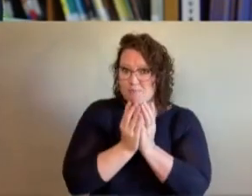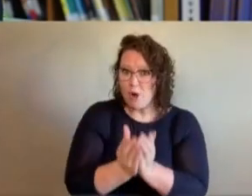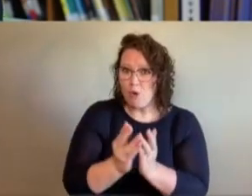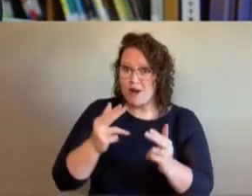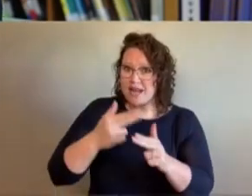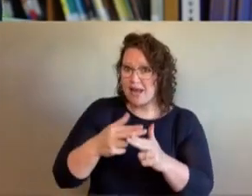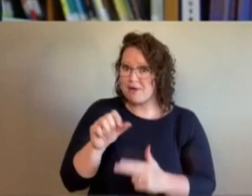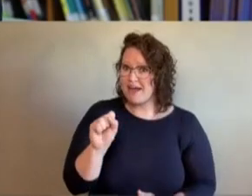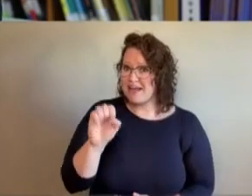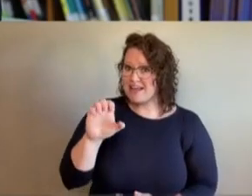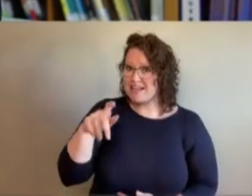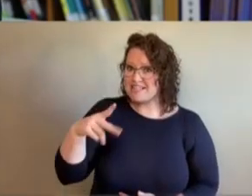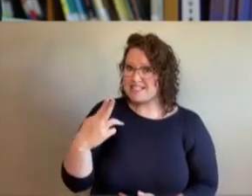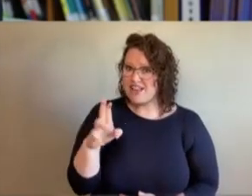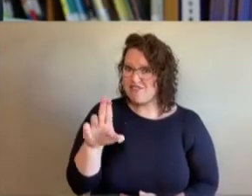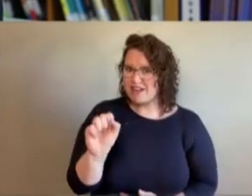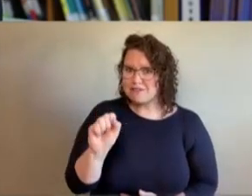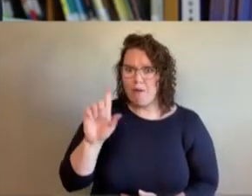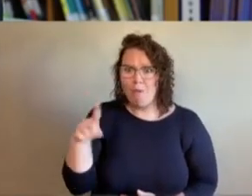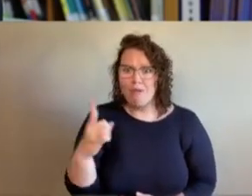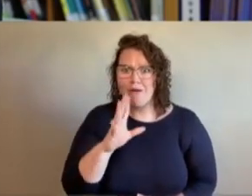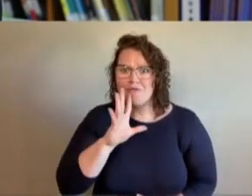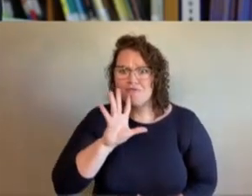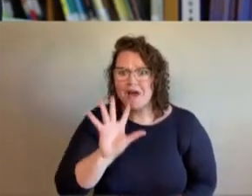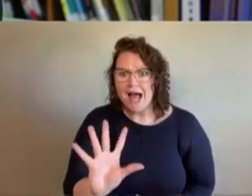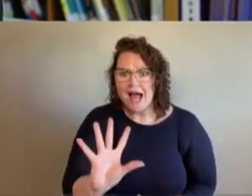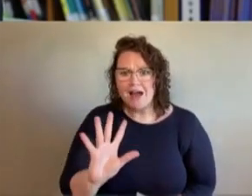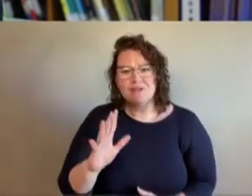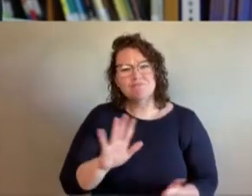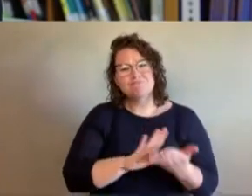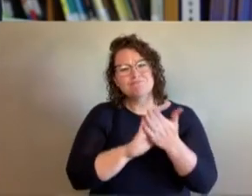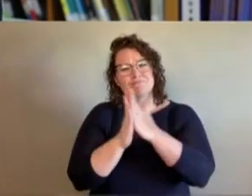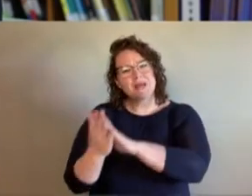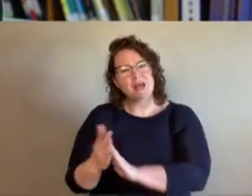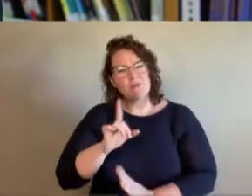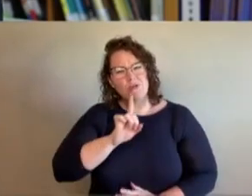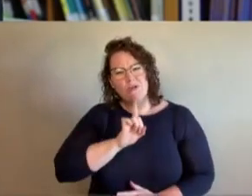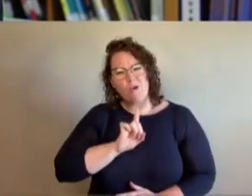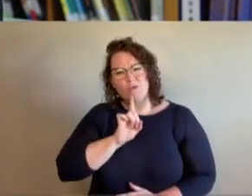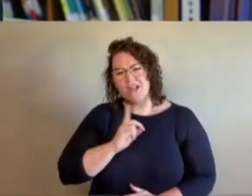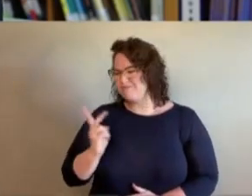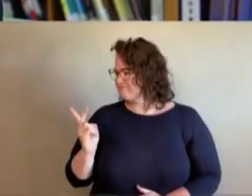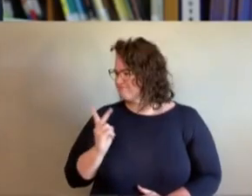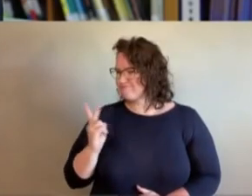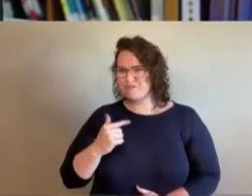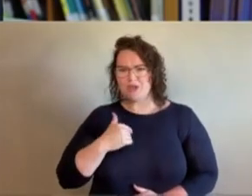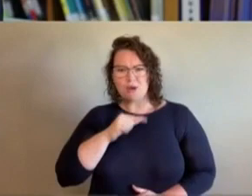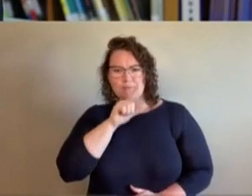sailed around the islands and down the crystal coast. He grew up fast.